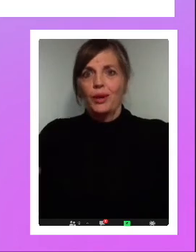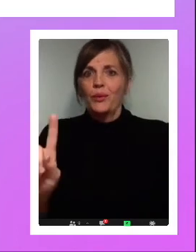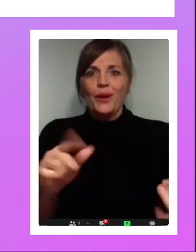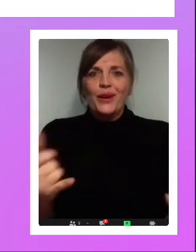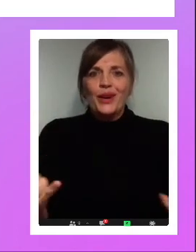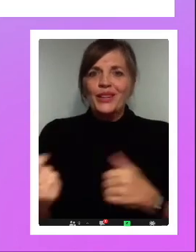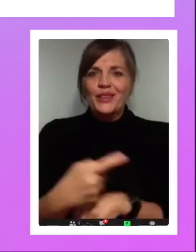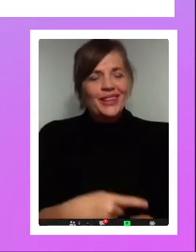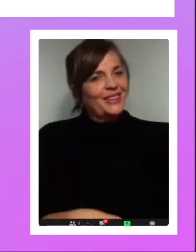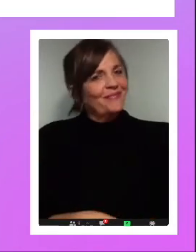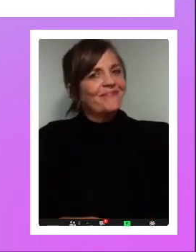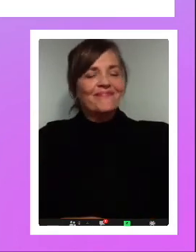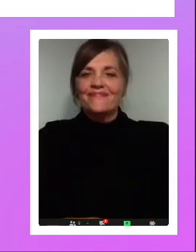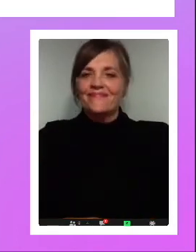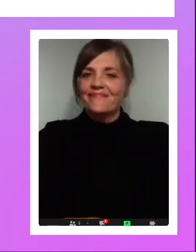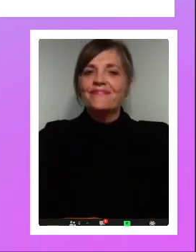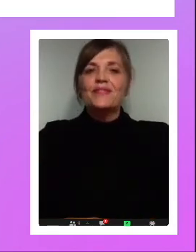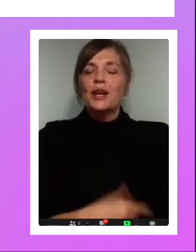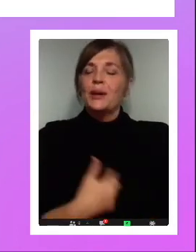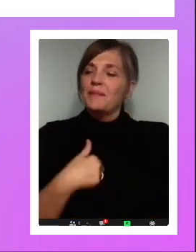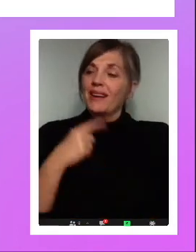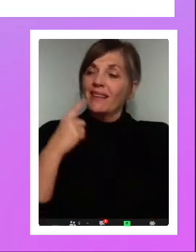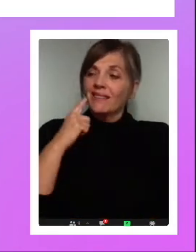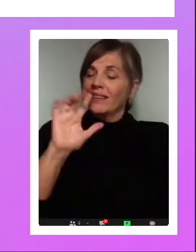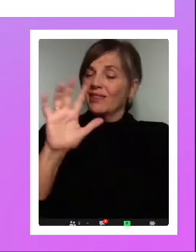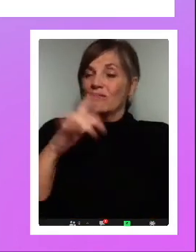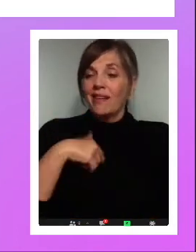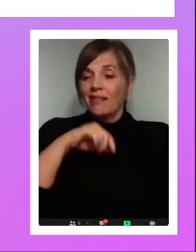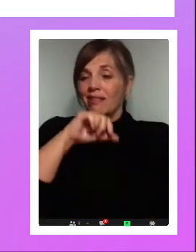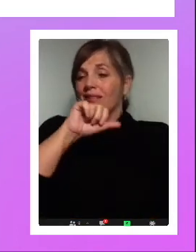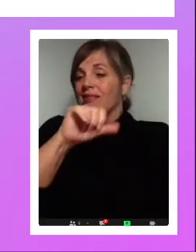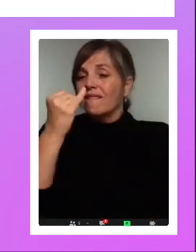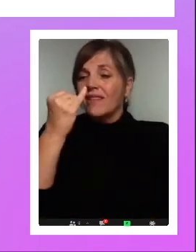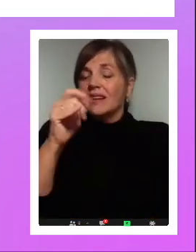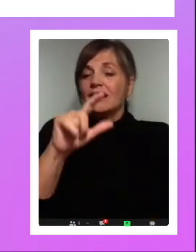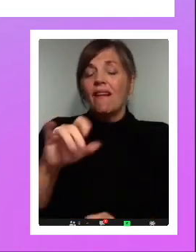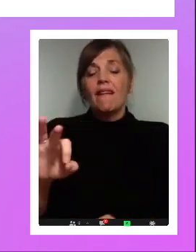but yeah, I think that's great I love that idea of ethical programming.